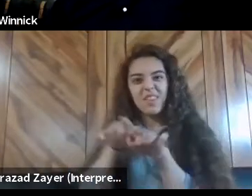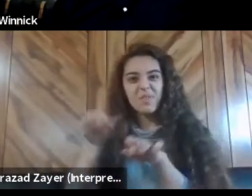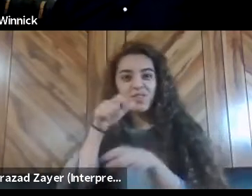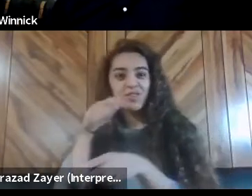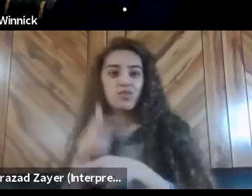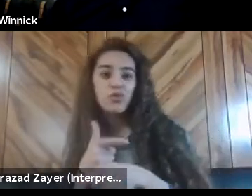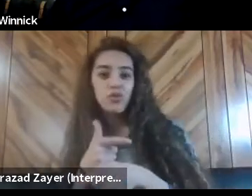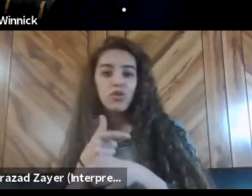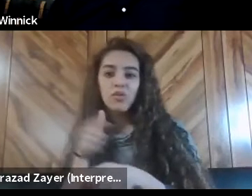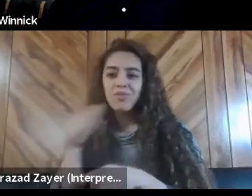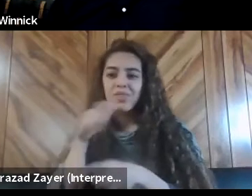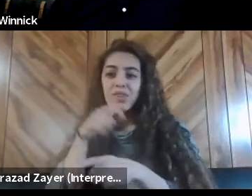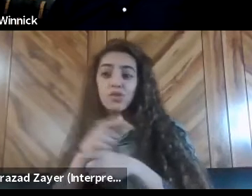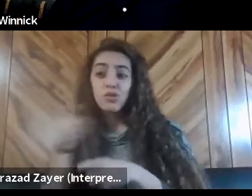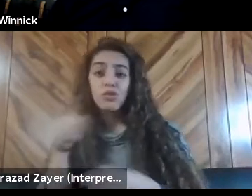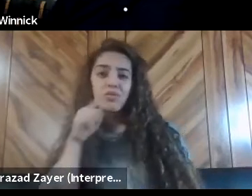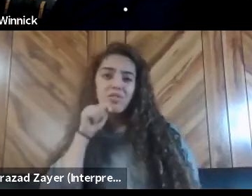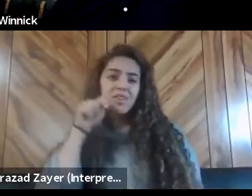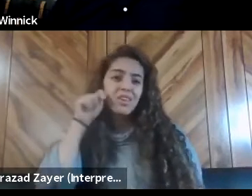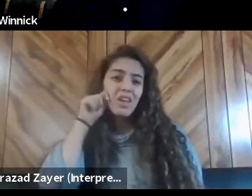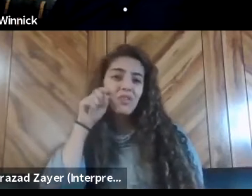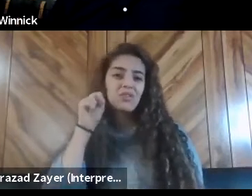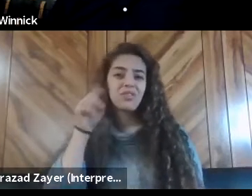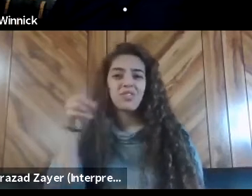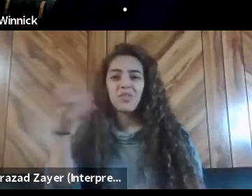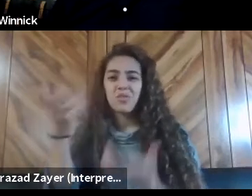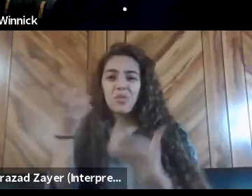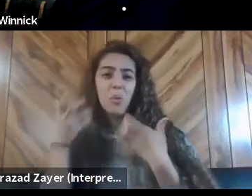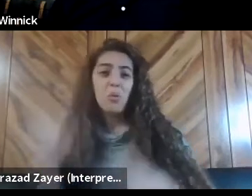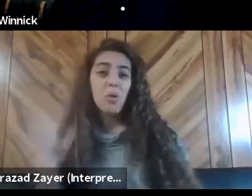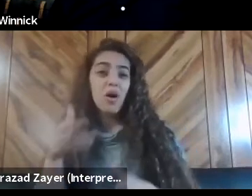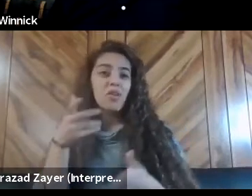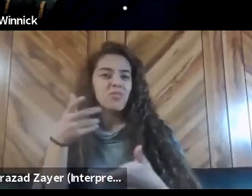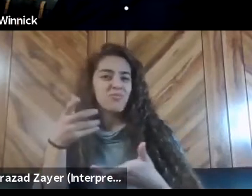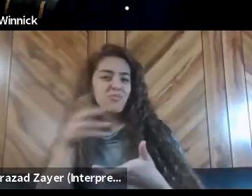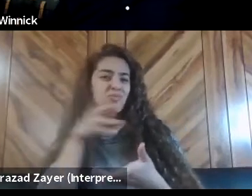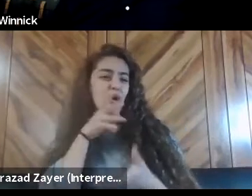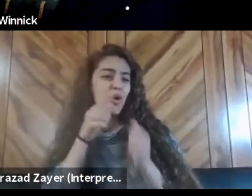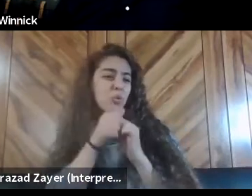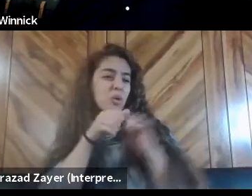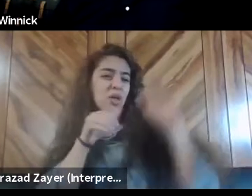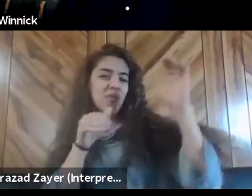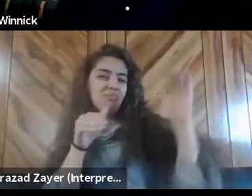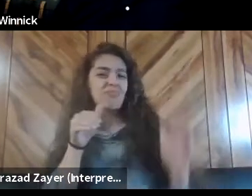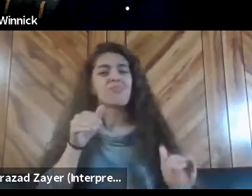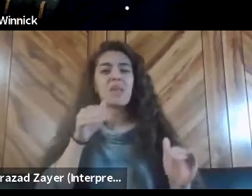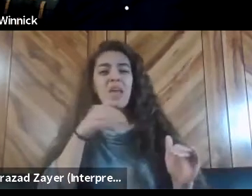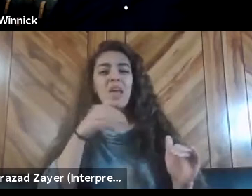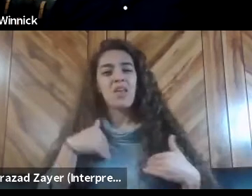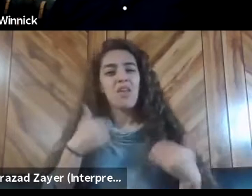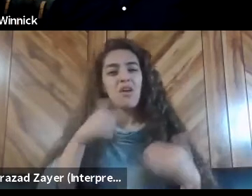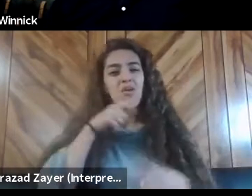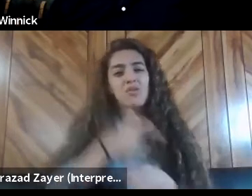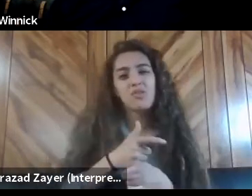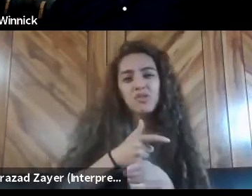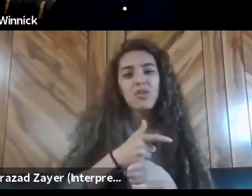don't want to talk to anyone, including their younger siblings. So her sister's not a fan of hers right now. But